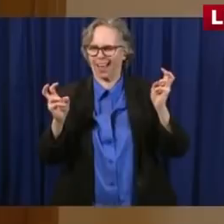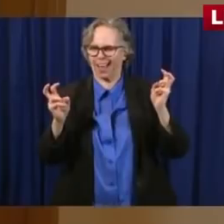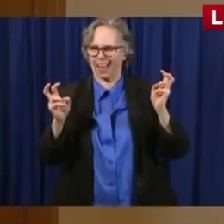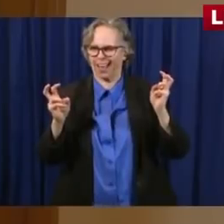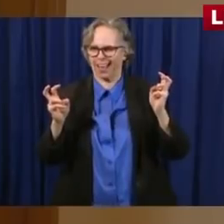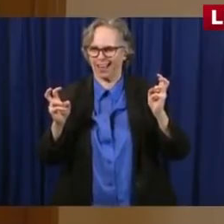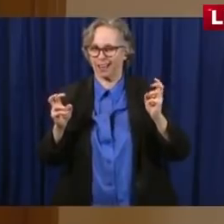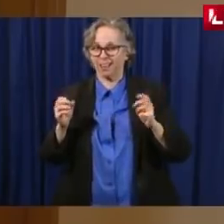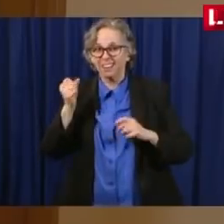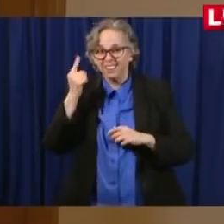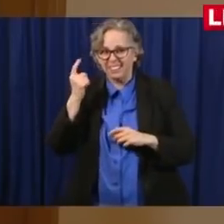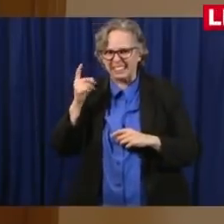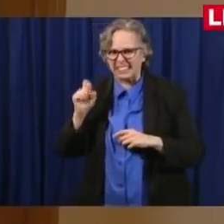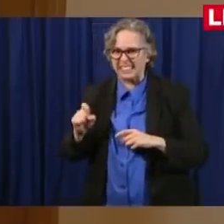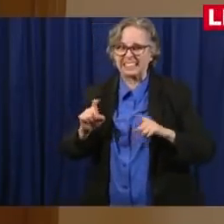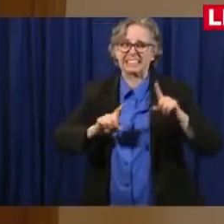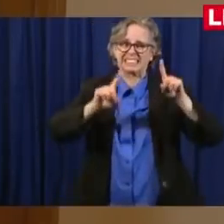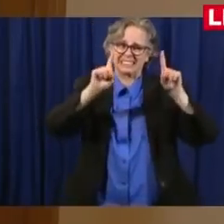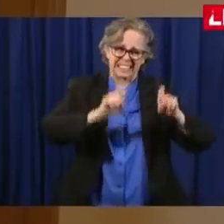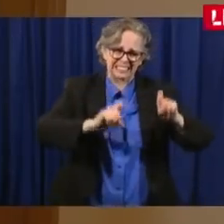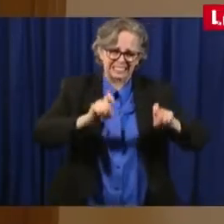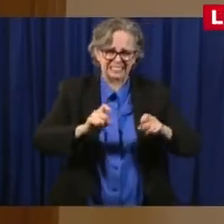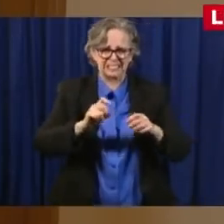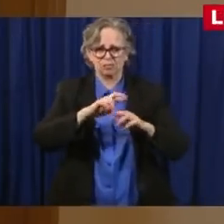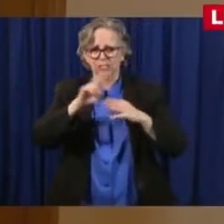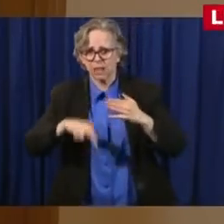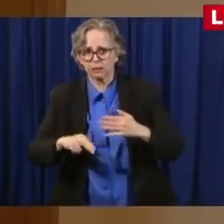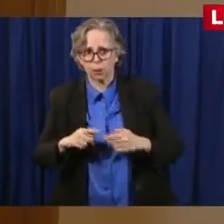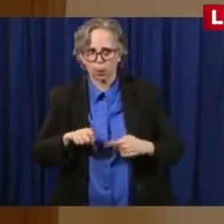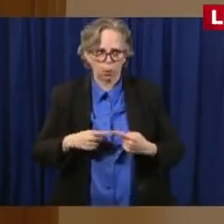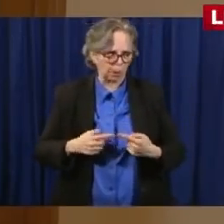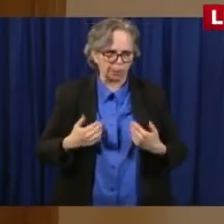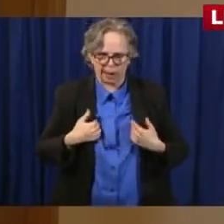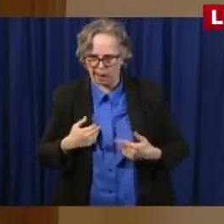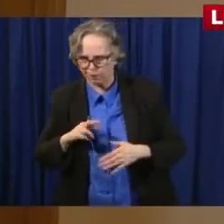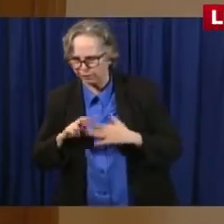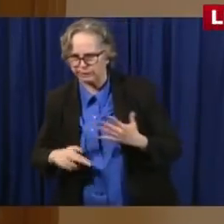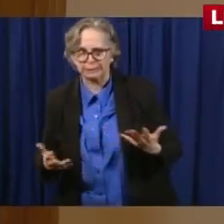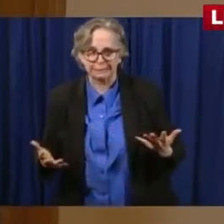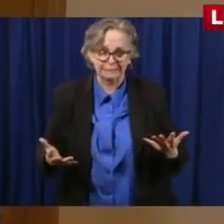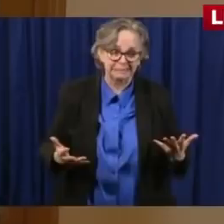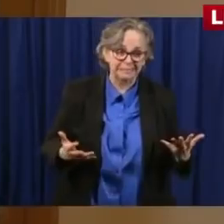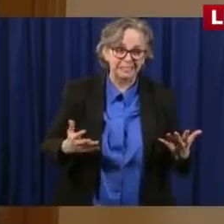WE NEED TO FOLLOW THE MODELING TO GET THERE.